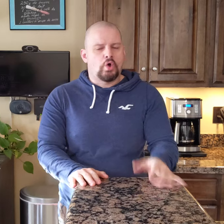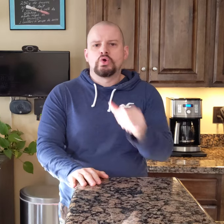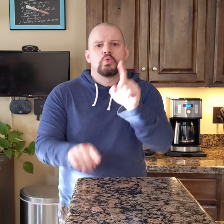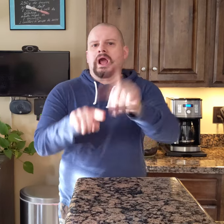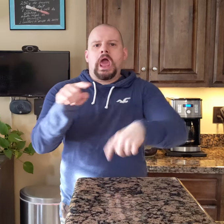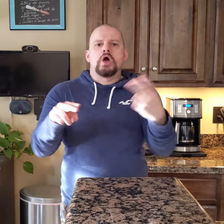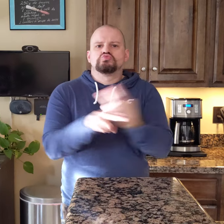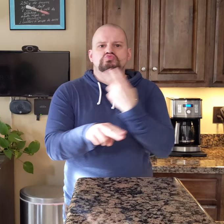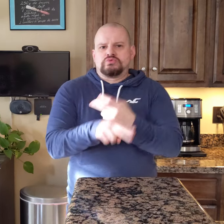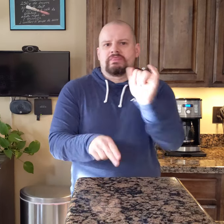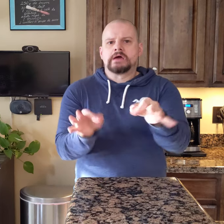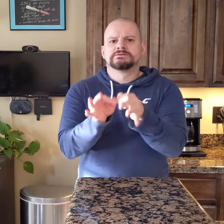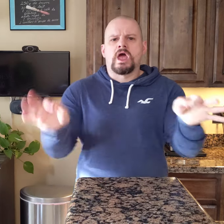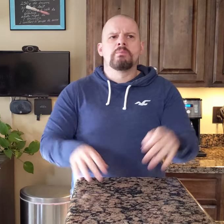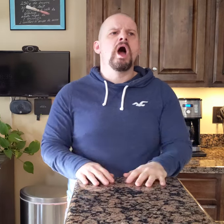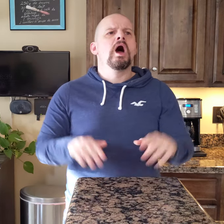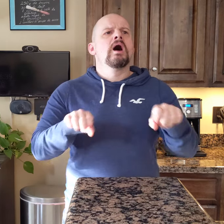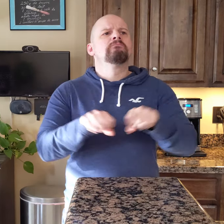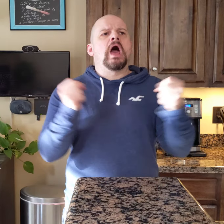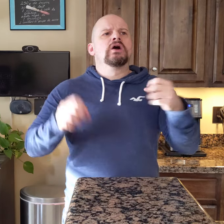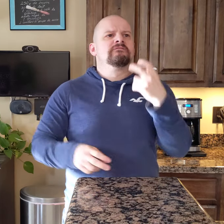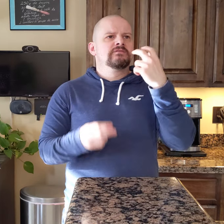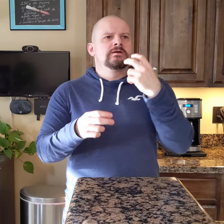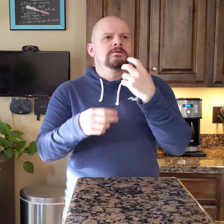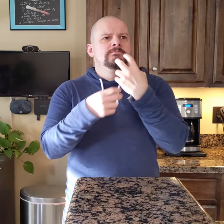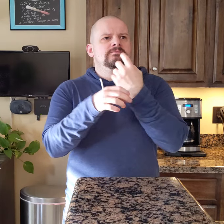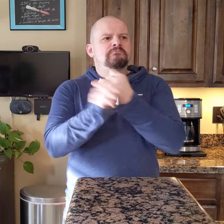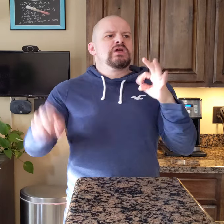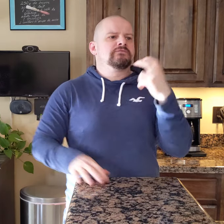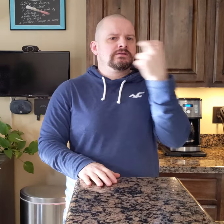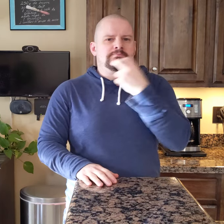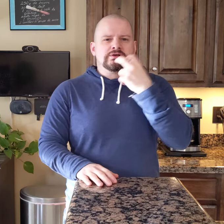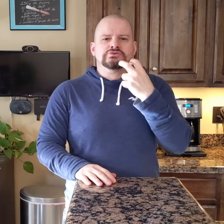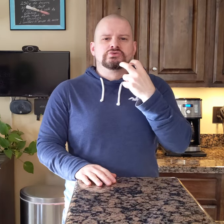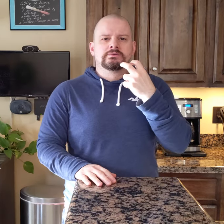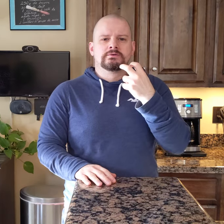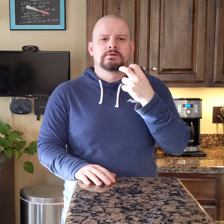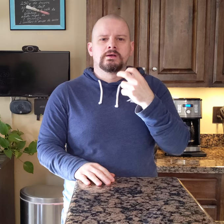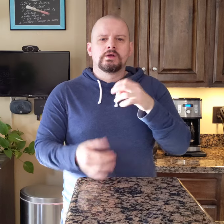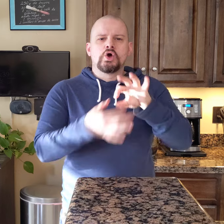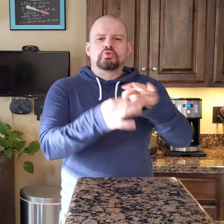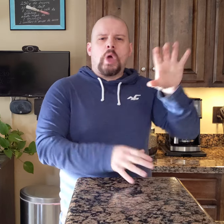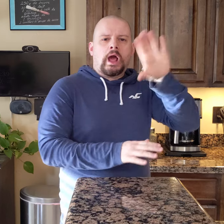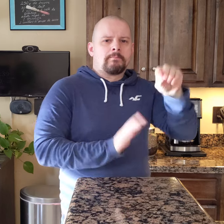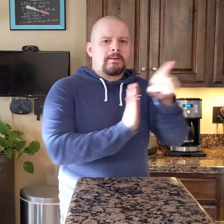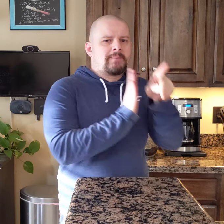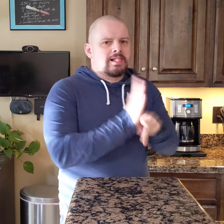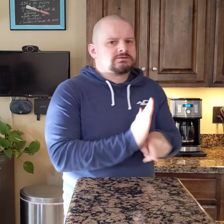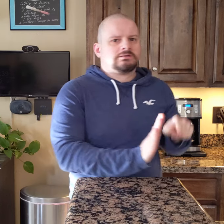You cannot claim that it's a violation of Freedom of Speech on a company's policy.